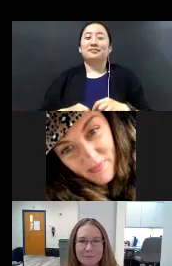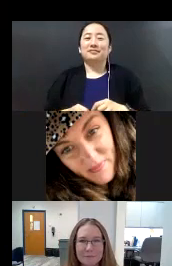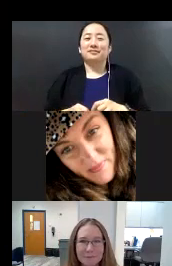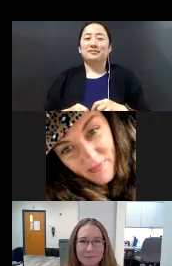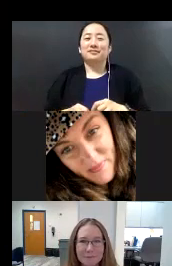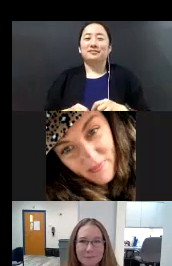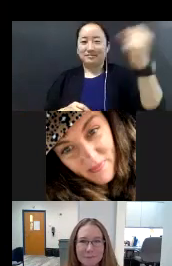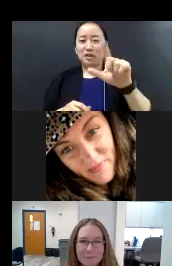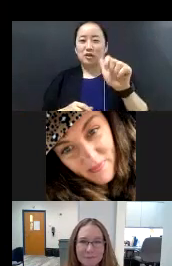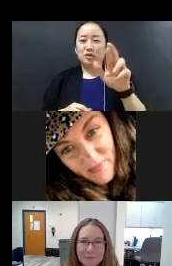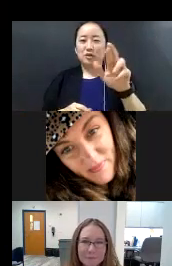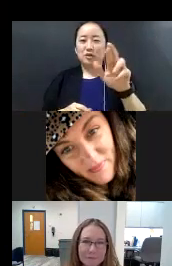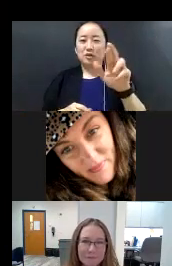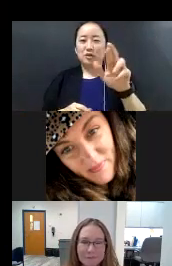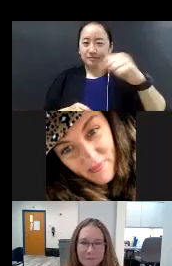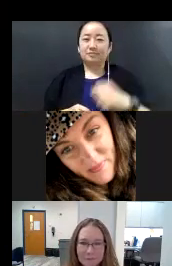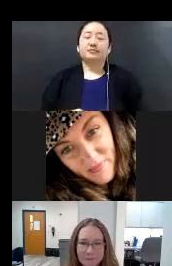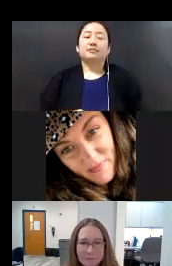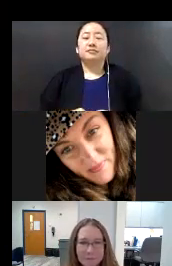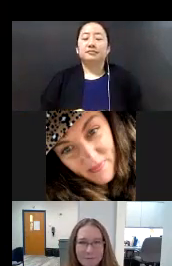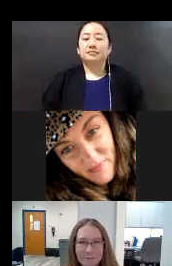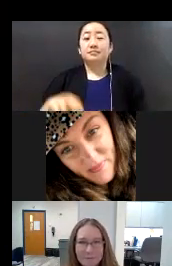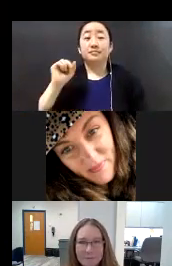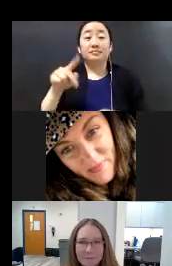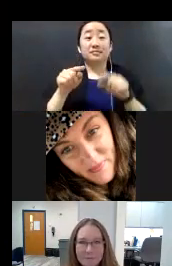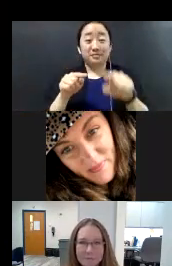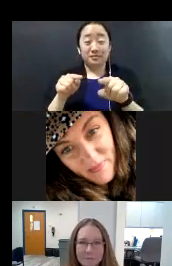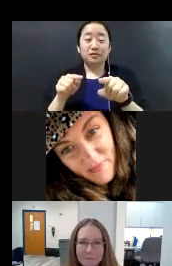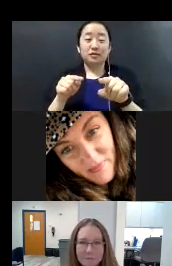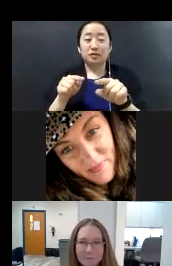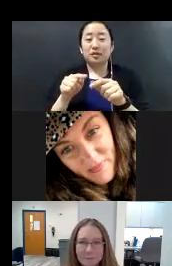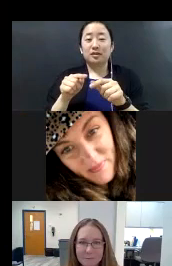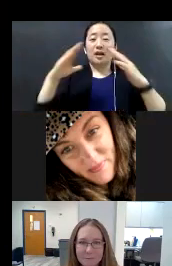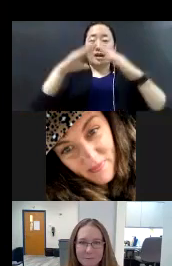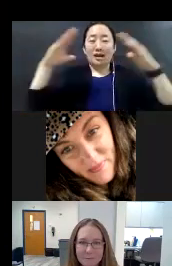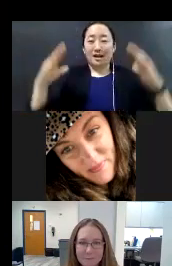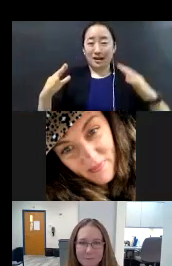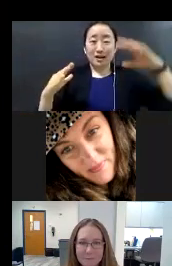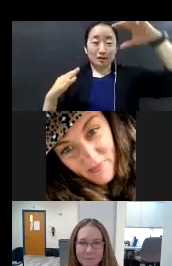Laura Plummer: YES, WE ARE GOOD. Kristin Mills: OKAY. HERE, THIS IS THE EXTERIOR OF THE PATIENT'S HOME.